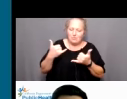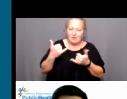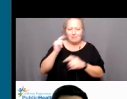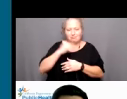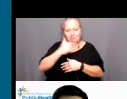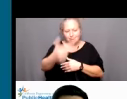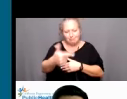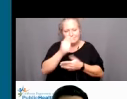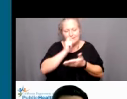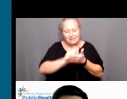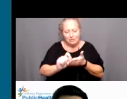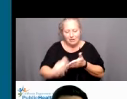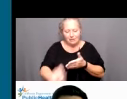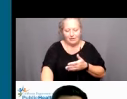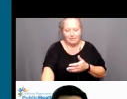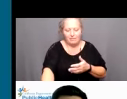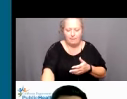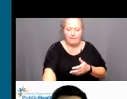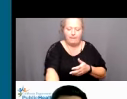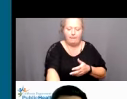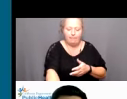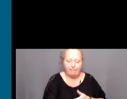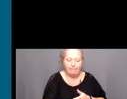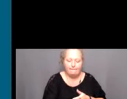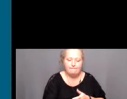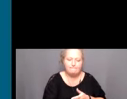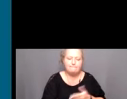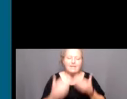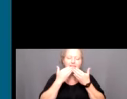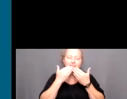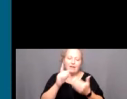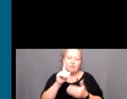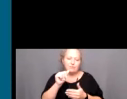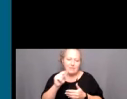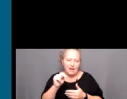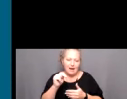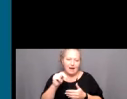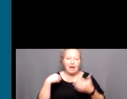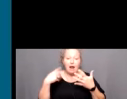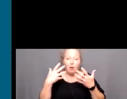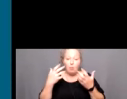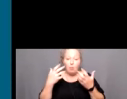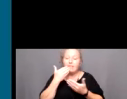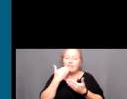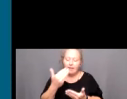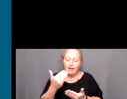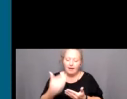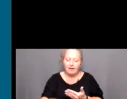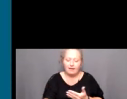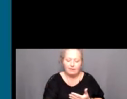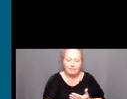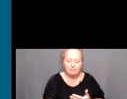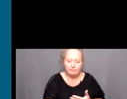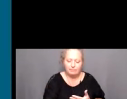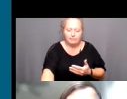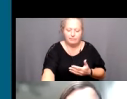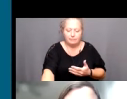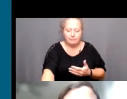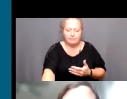Thank you, Dan, and I want to thank my colleagues in